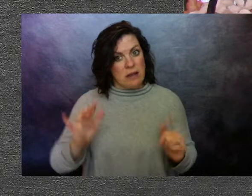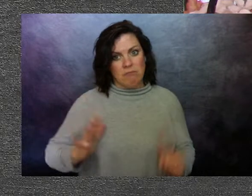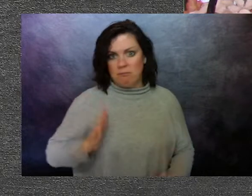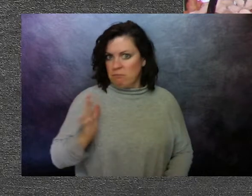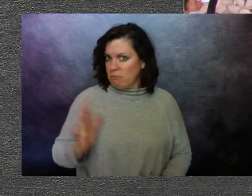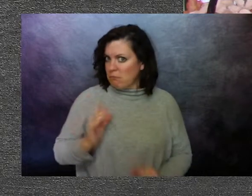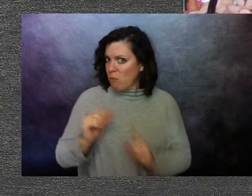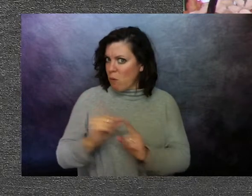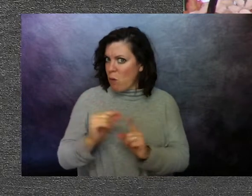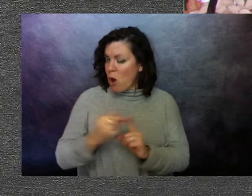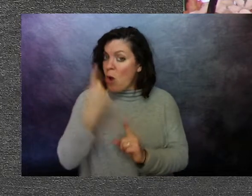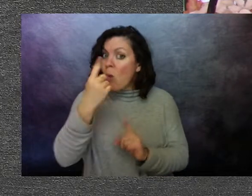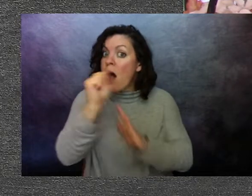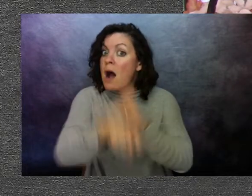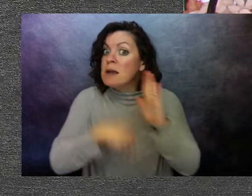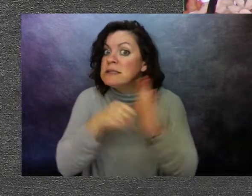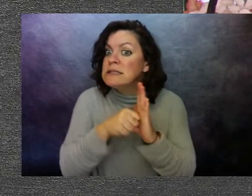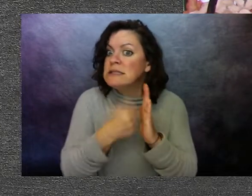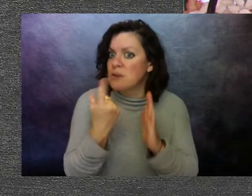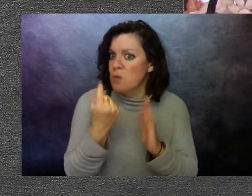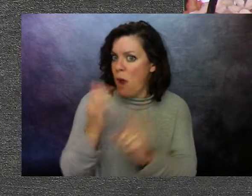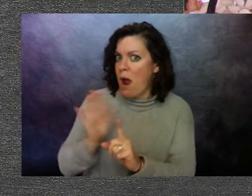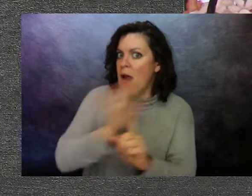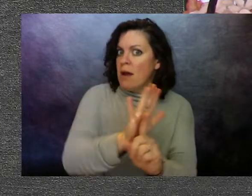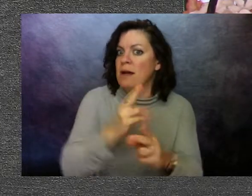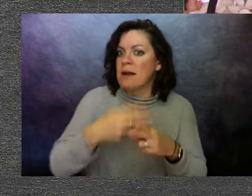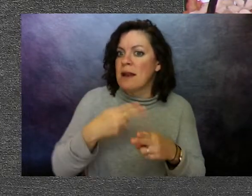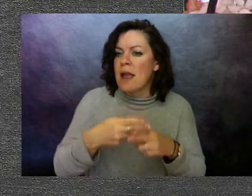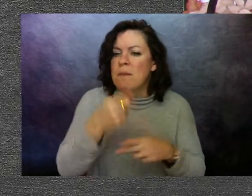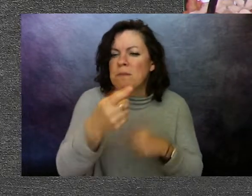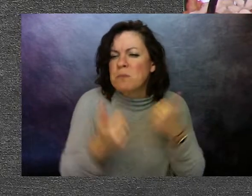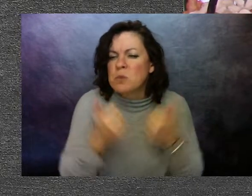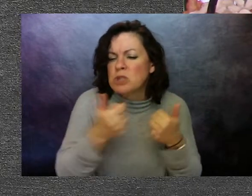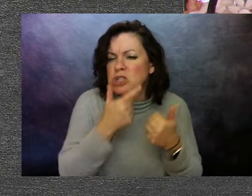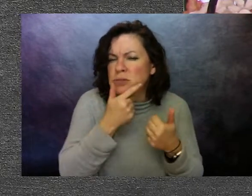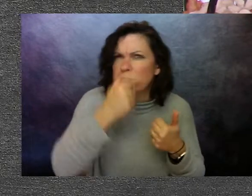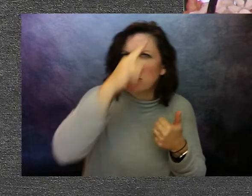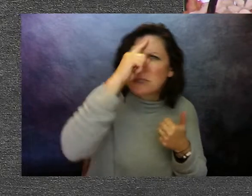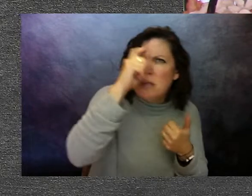Let me remind you of what the four seasons are and then let's see if you can figure out